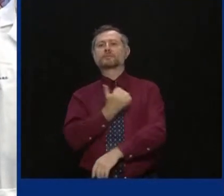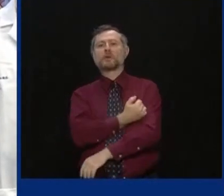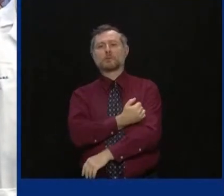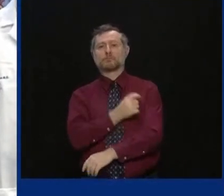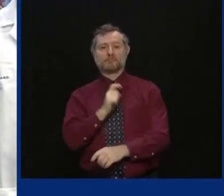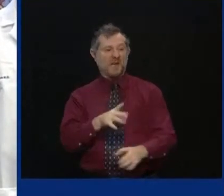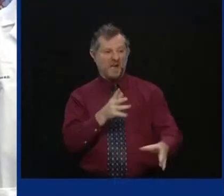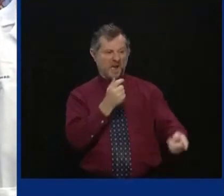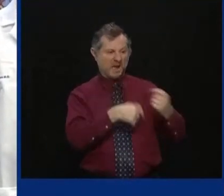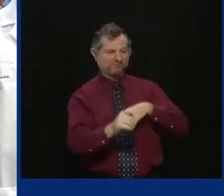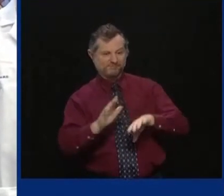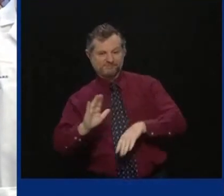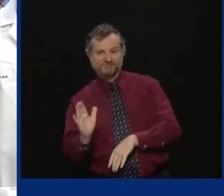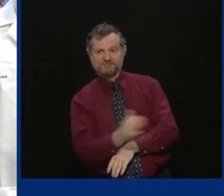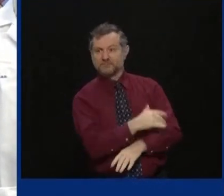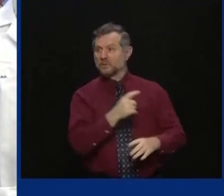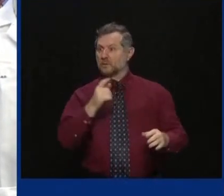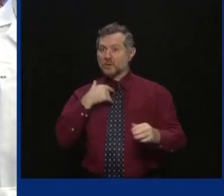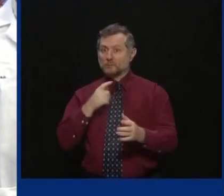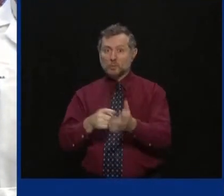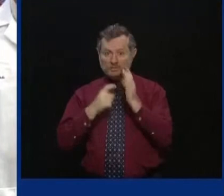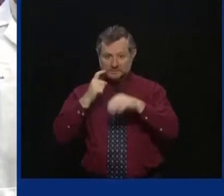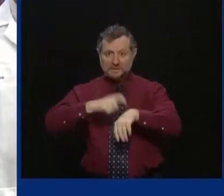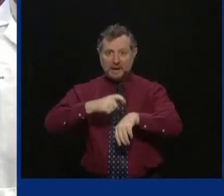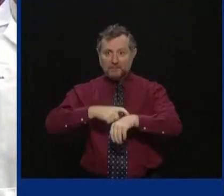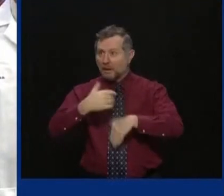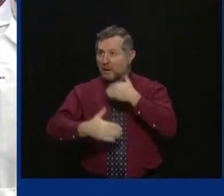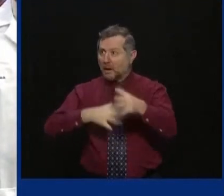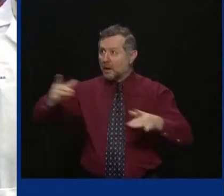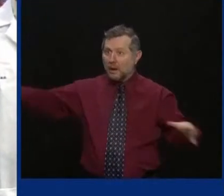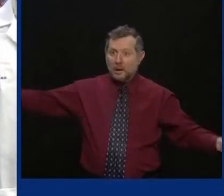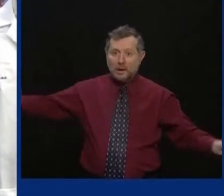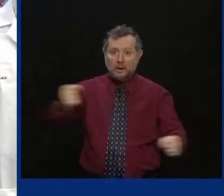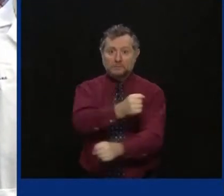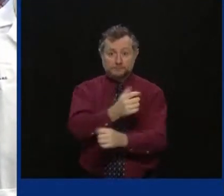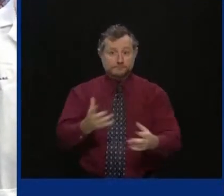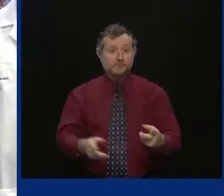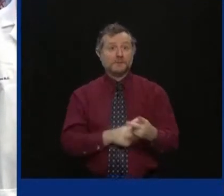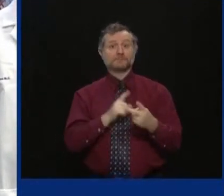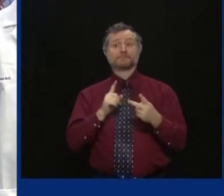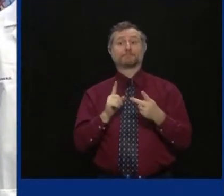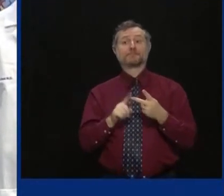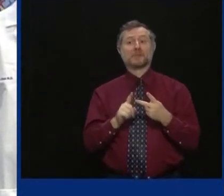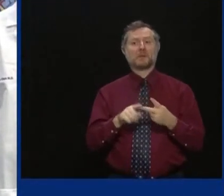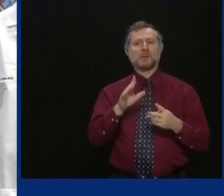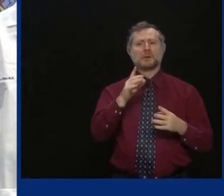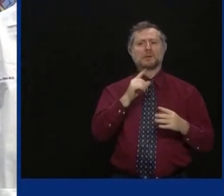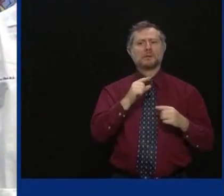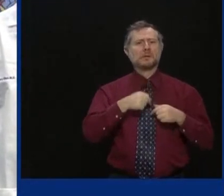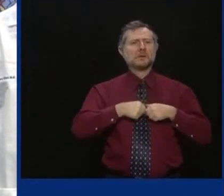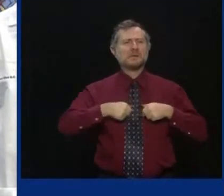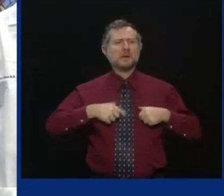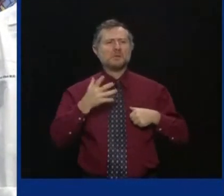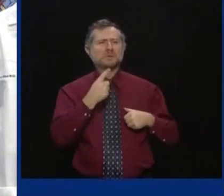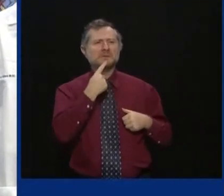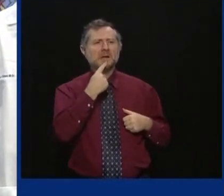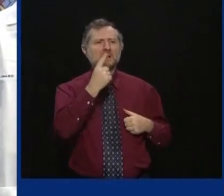TIME AS YOU ARE SAYING DOWN THE